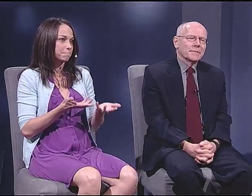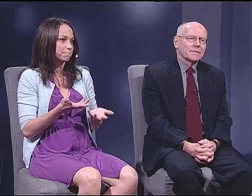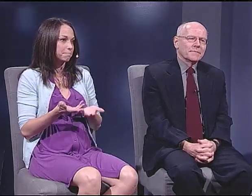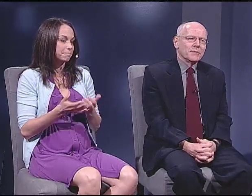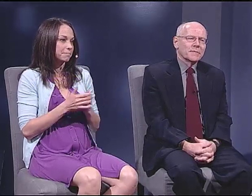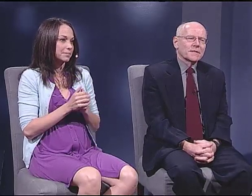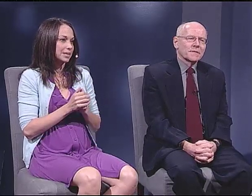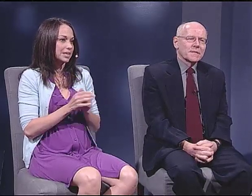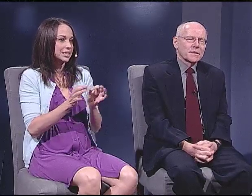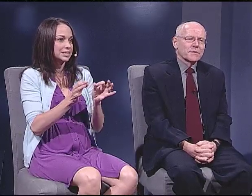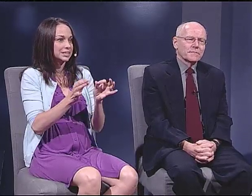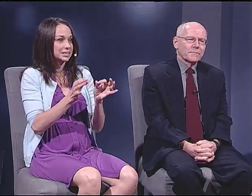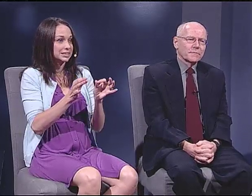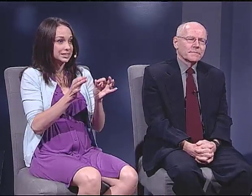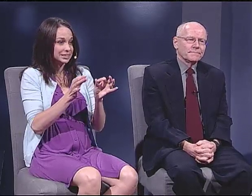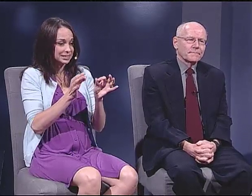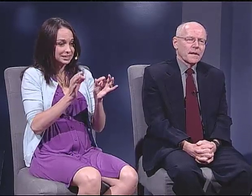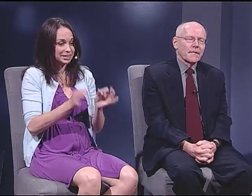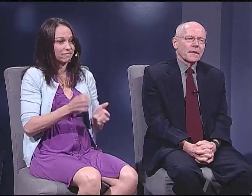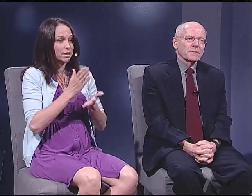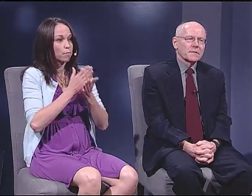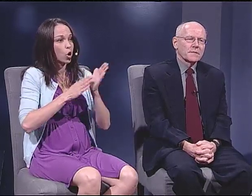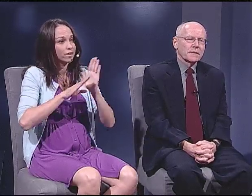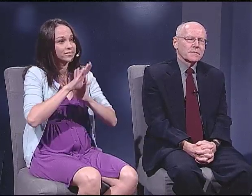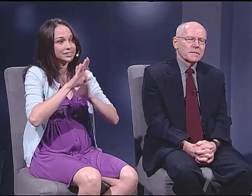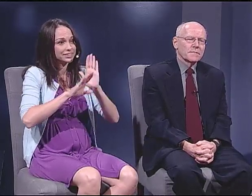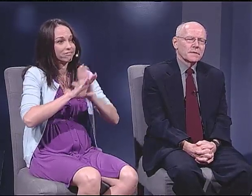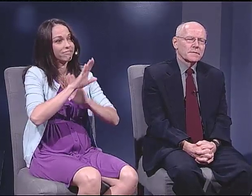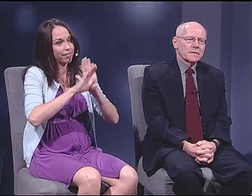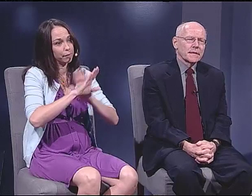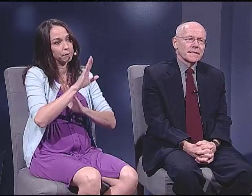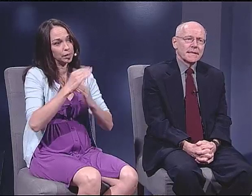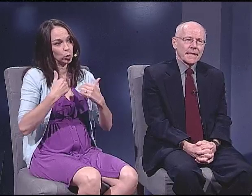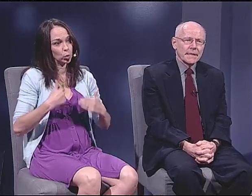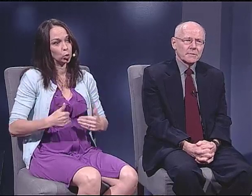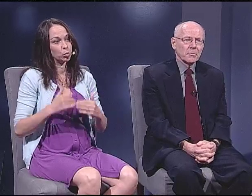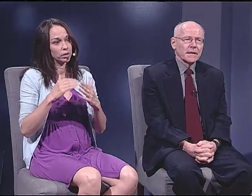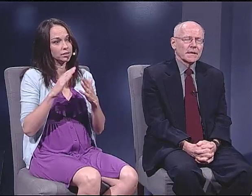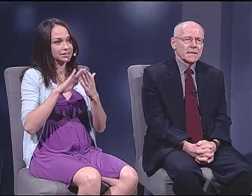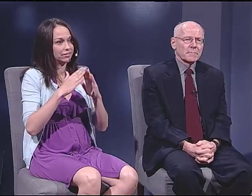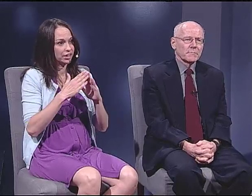of human civilization for thousands and thousands of years. Today, totally unacceptable,